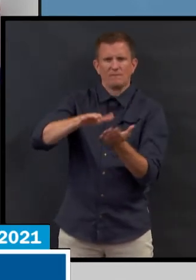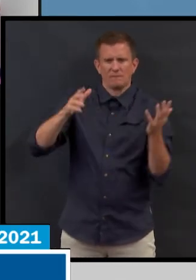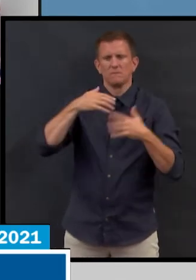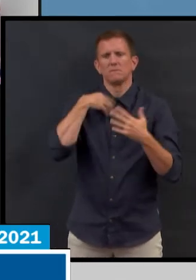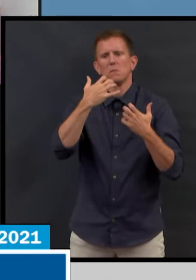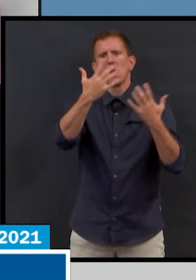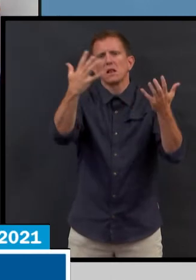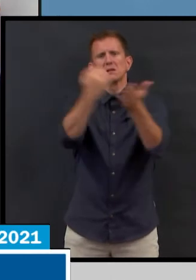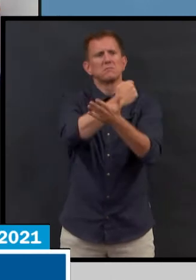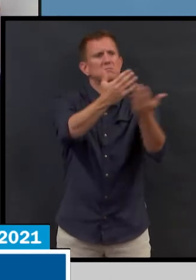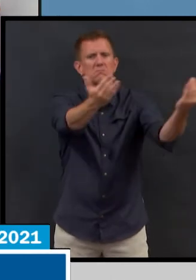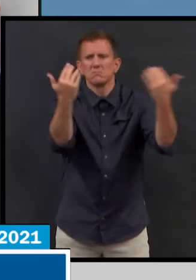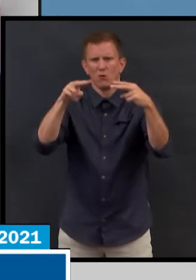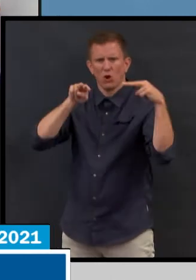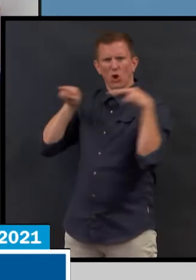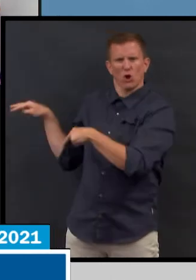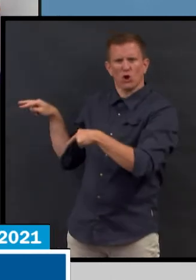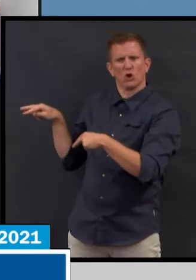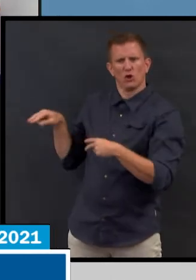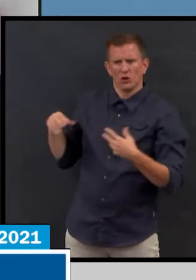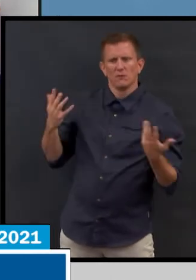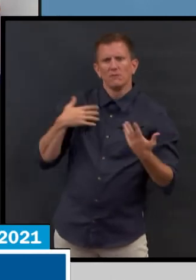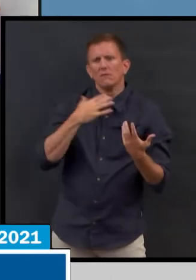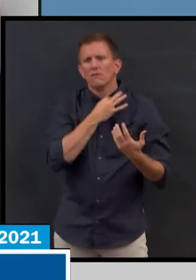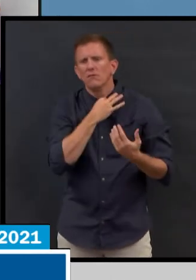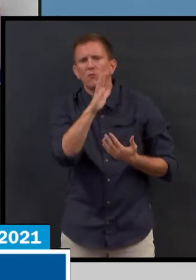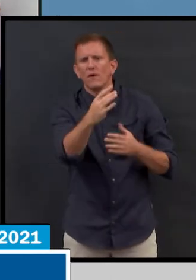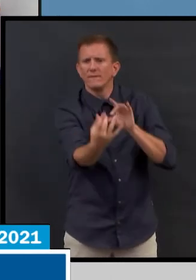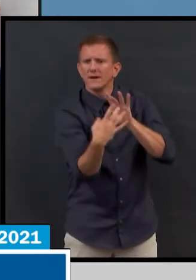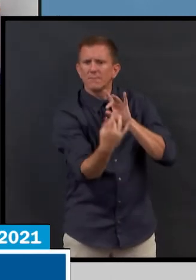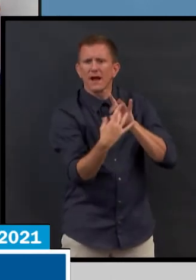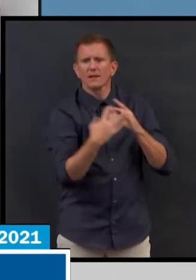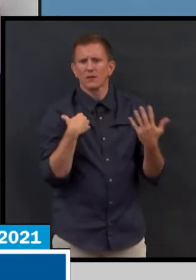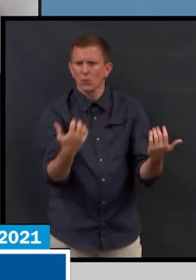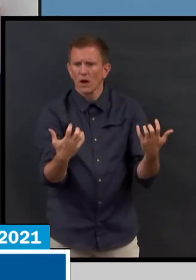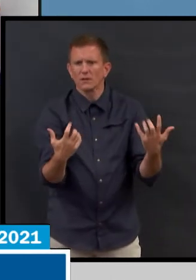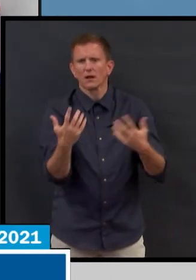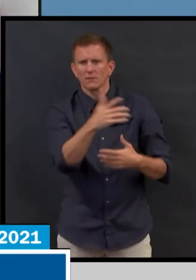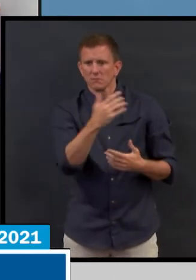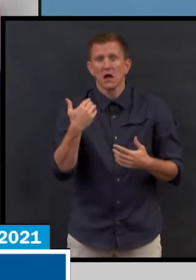is this plan that you can read it's available in english and spanish on our website